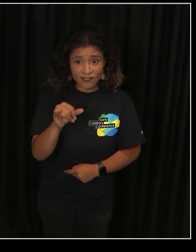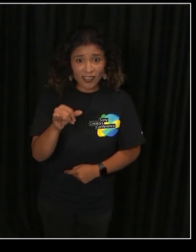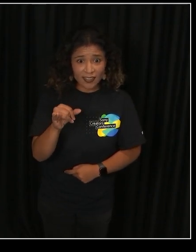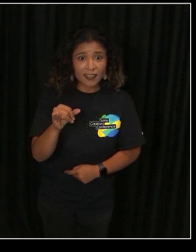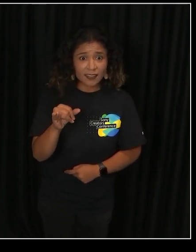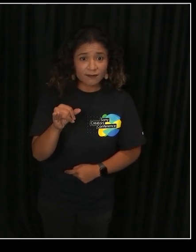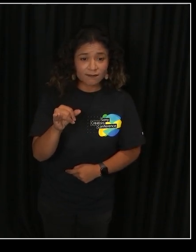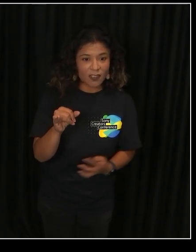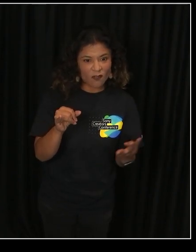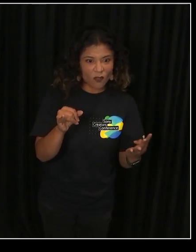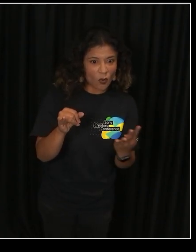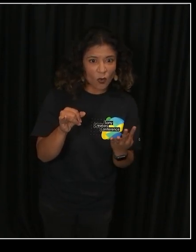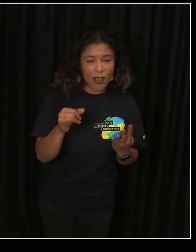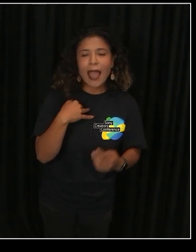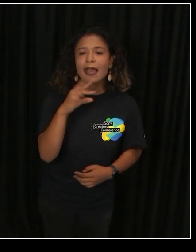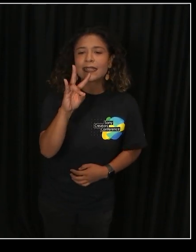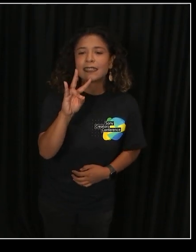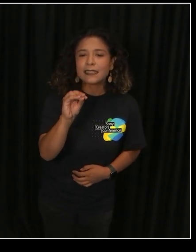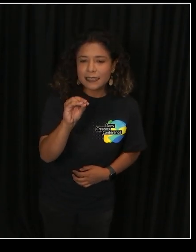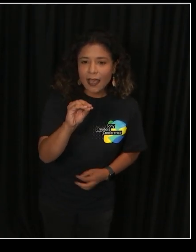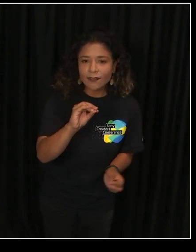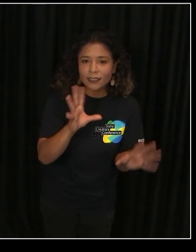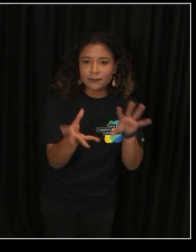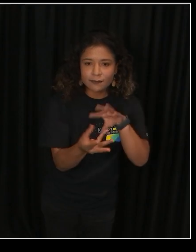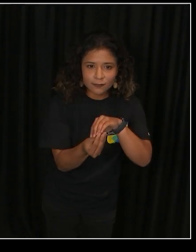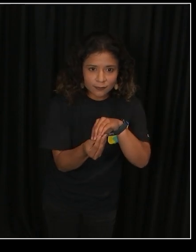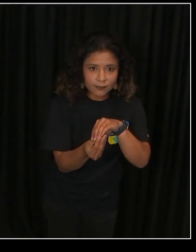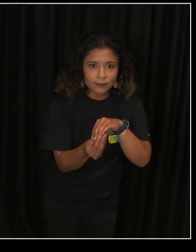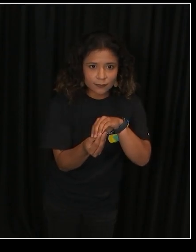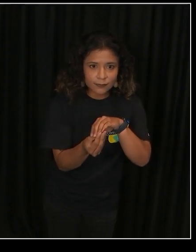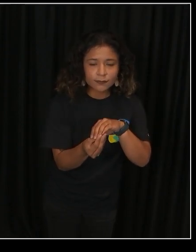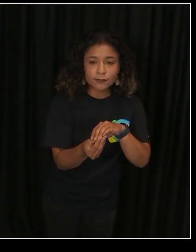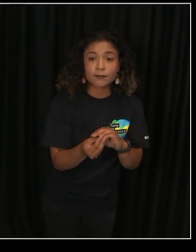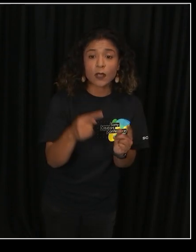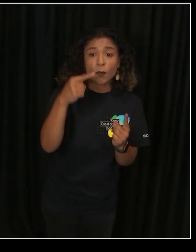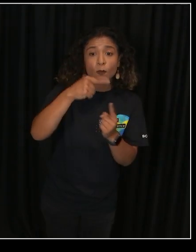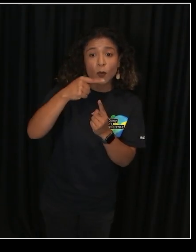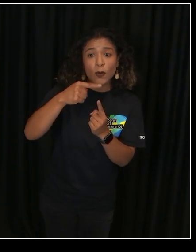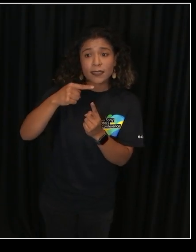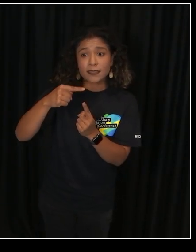in the race, had 70 points overall. Points are awarded by your final position.